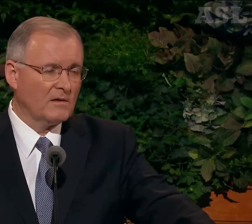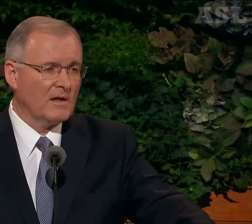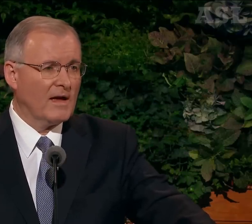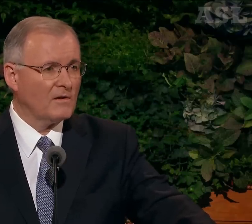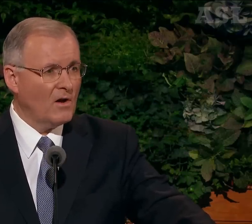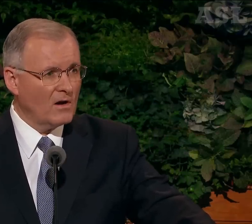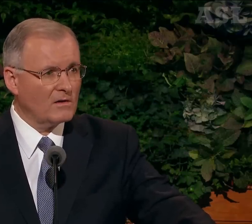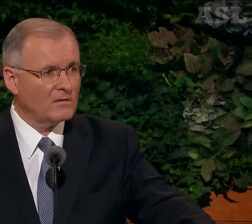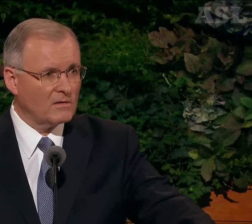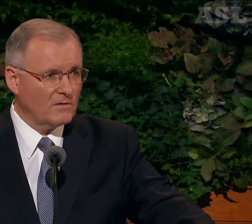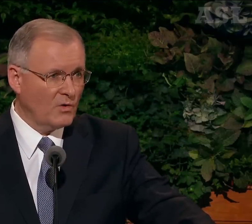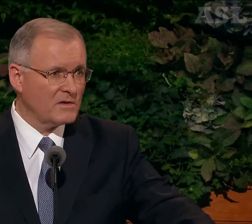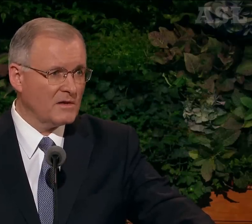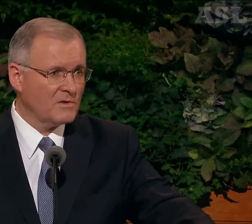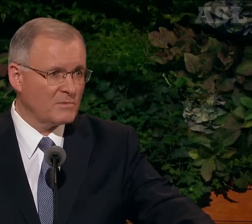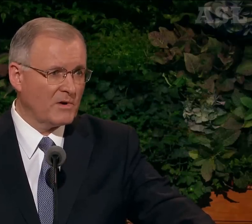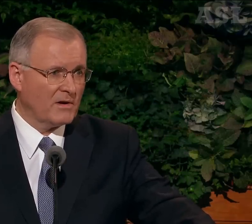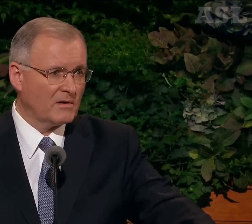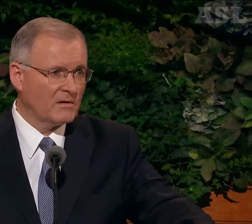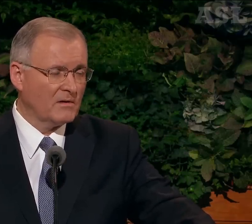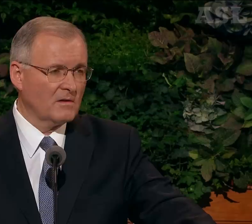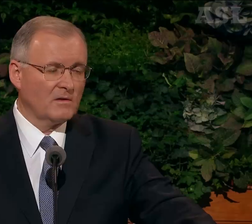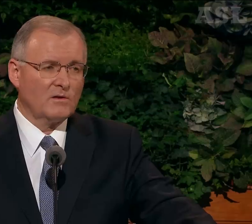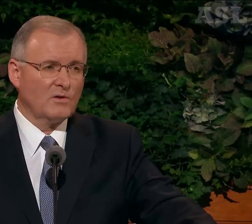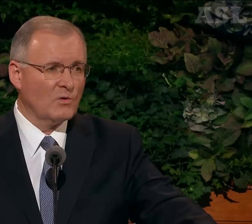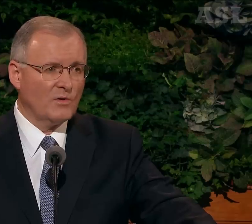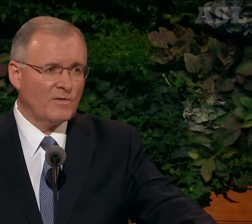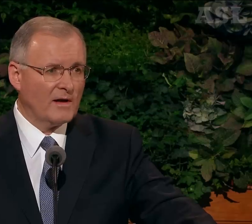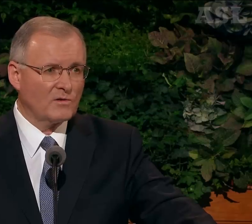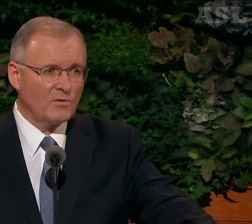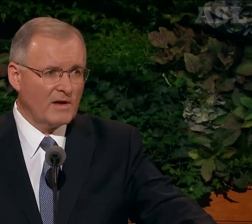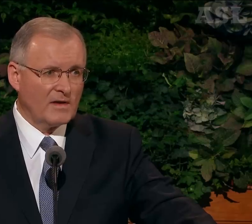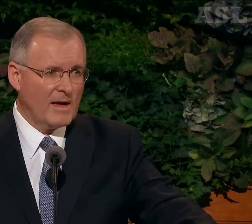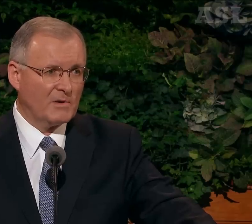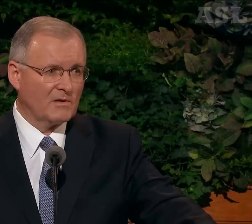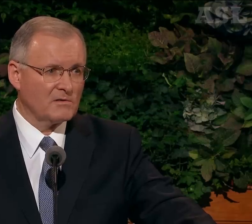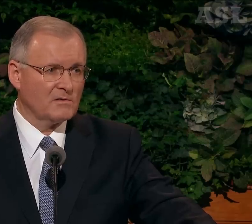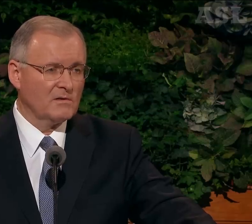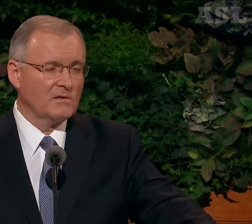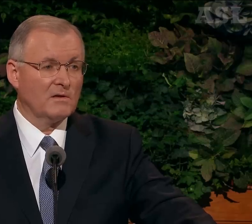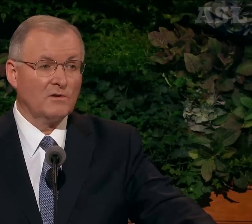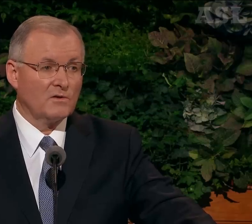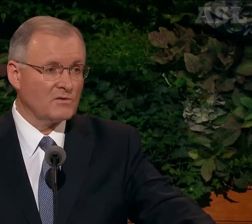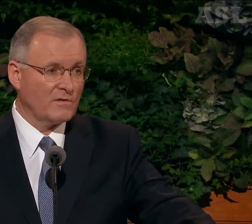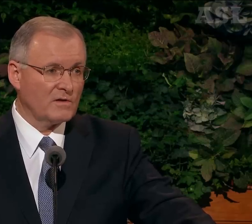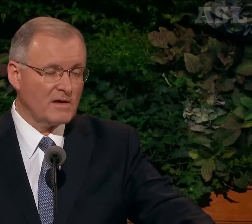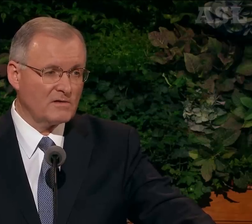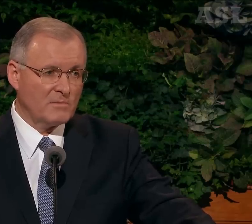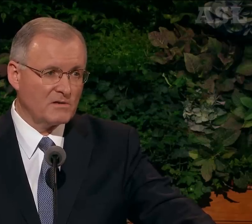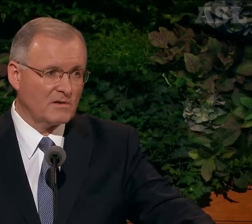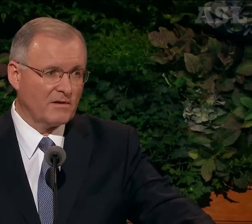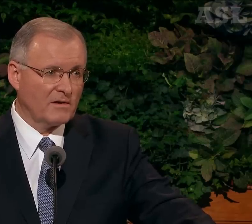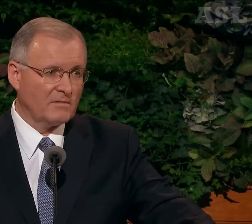IF YOU ARE HUMBLE, OBEDIENT, AND